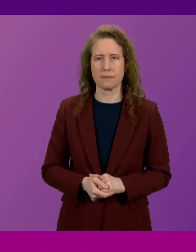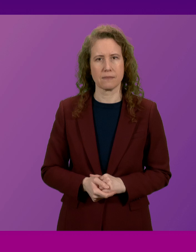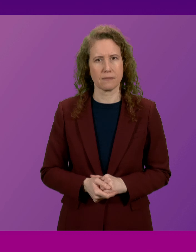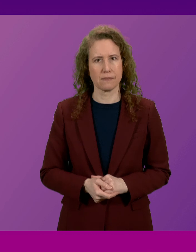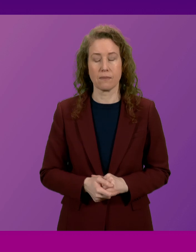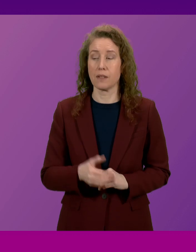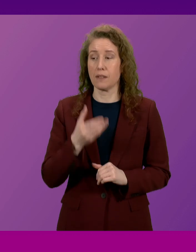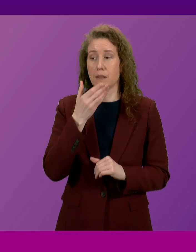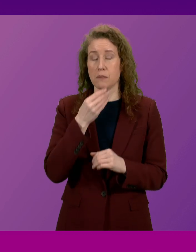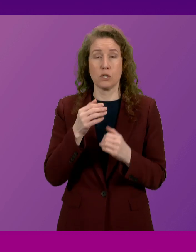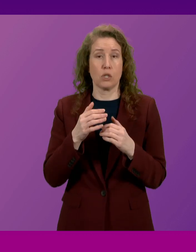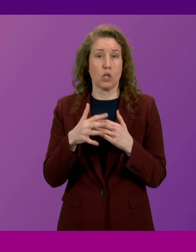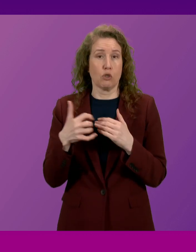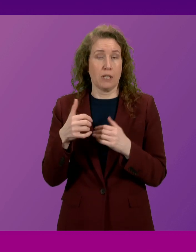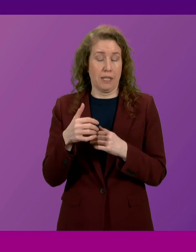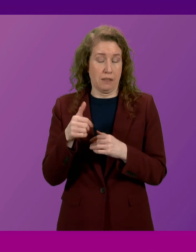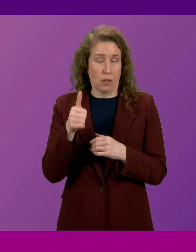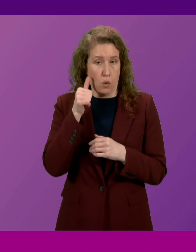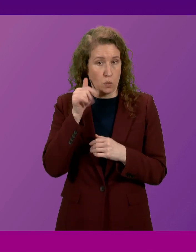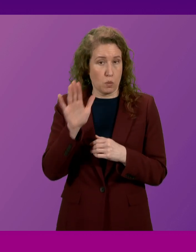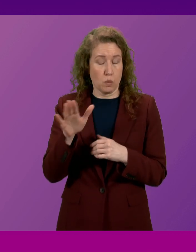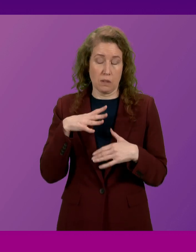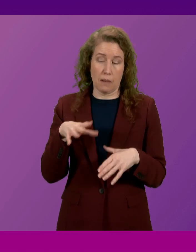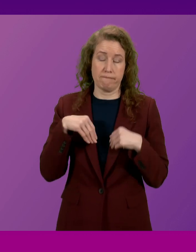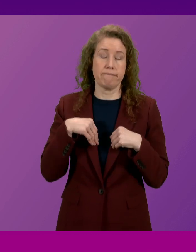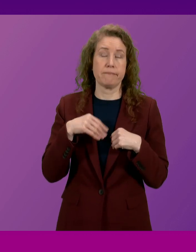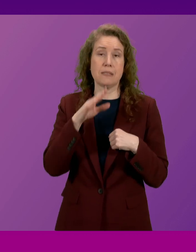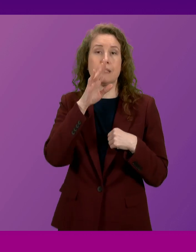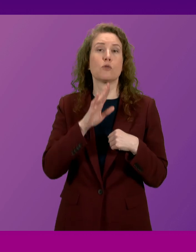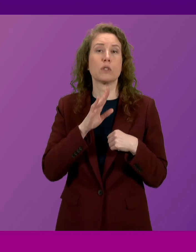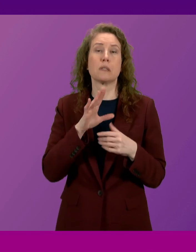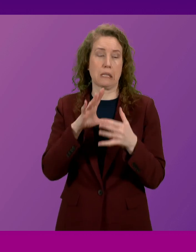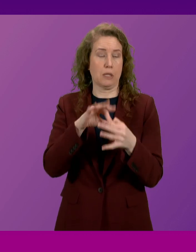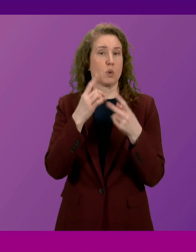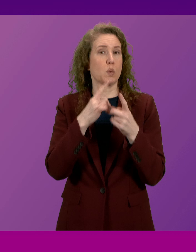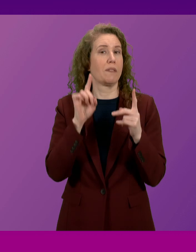Mr Greene knows that I take very seriously the issues around university funding. I also